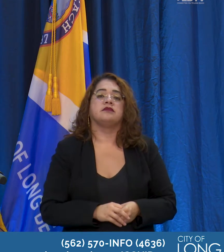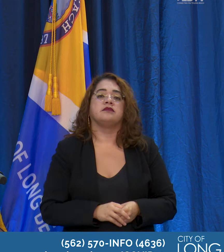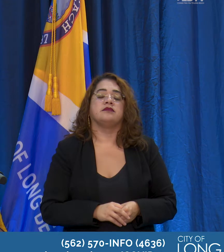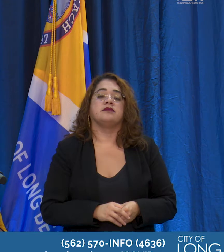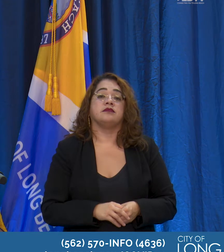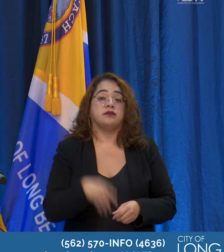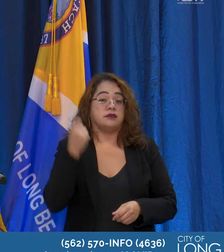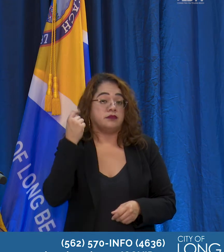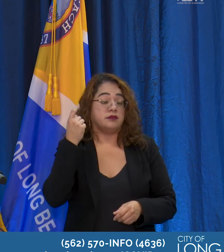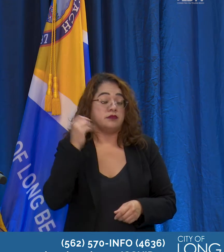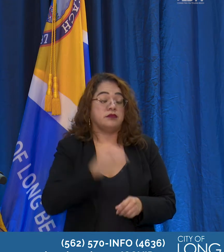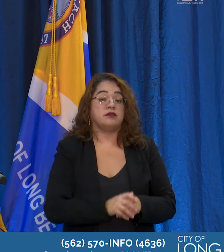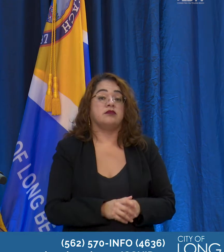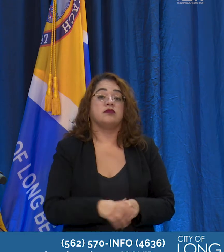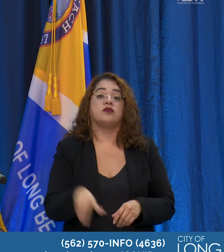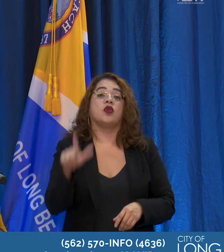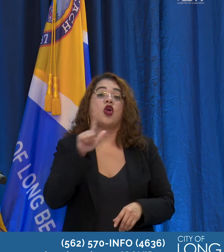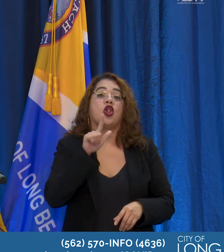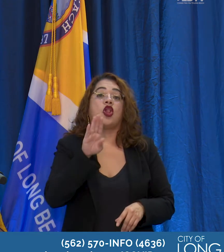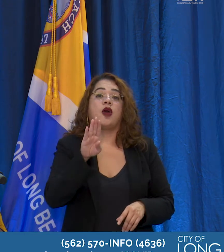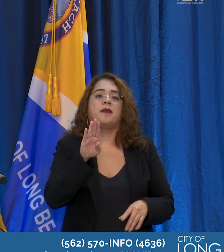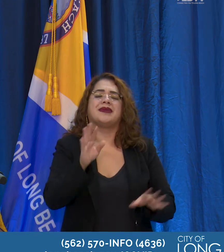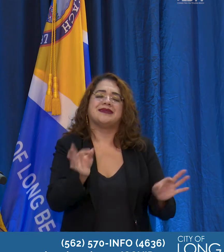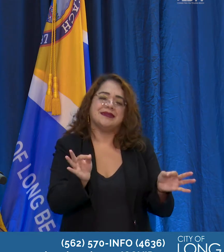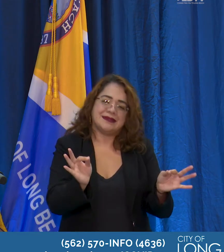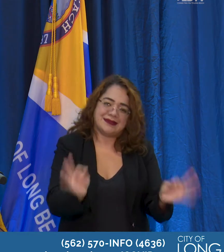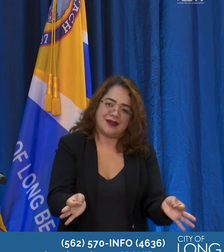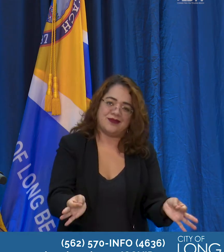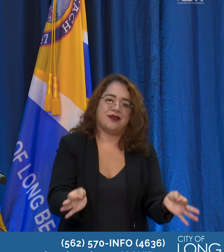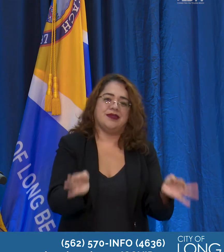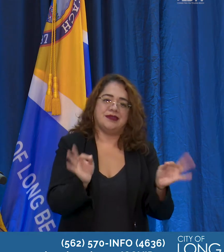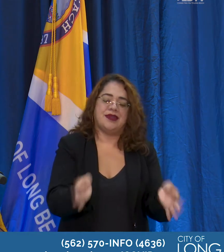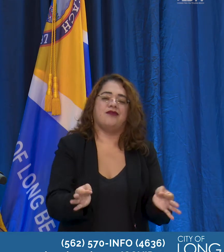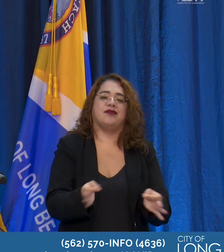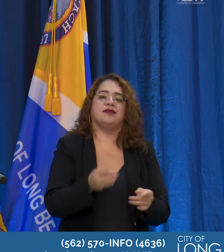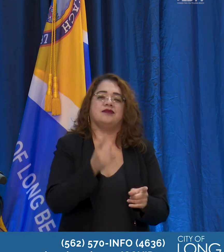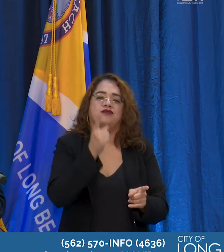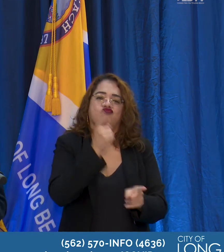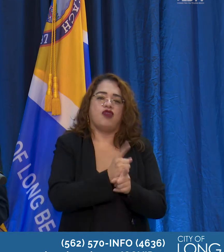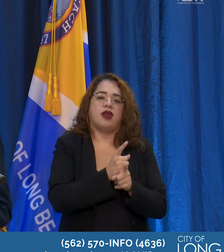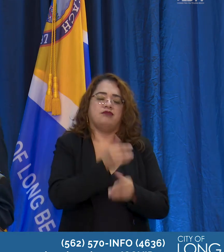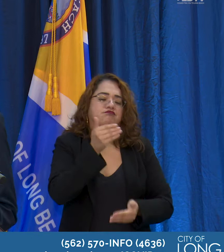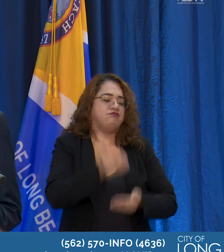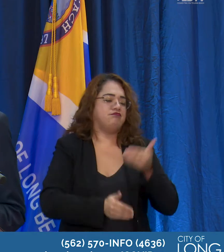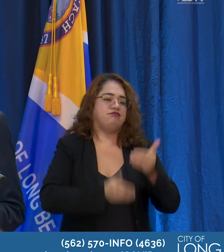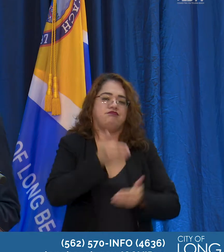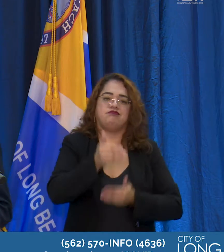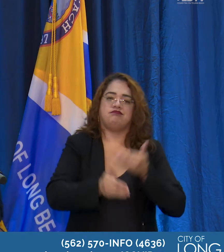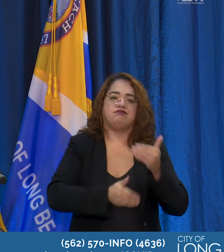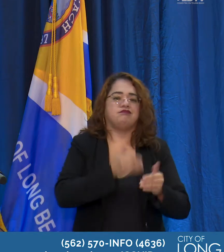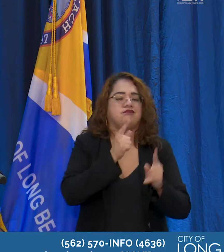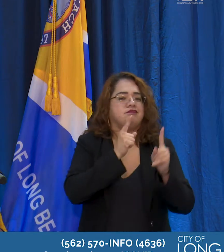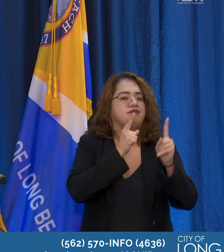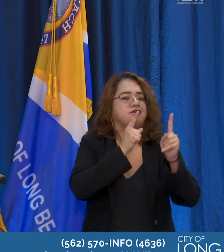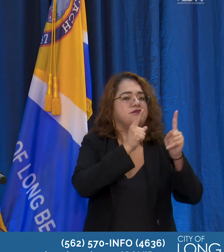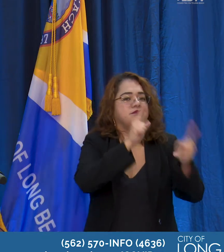that Long Beach is headed in the right direction and that should give us first, hope that we are doing better and